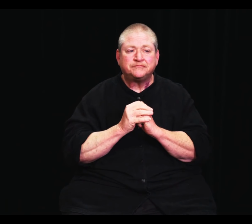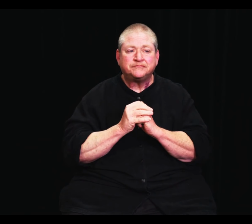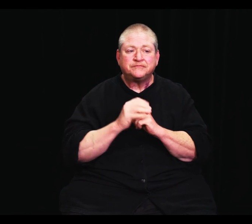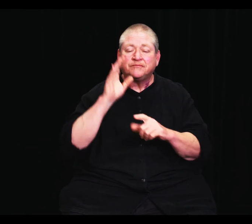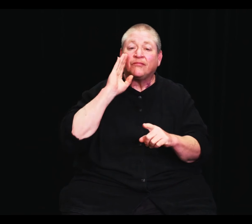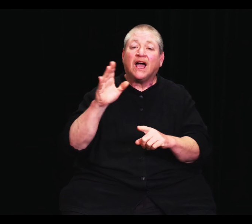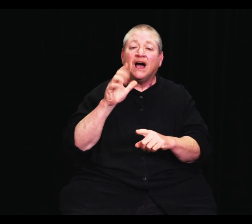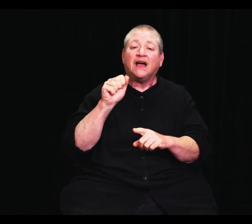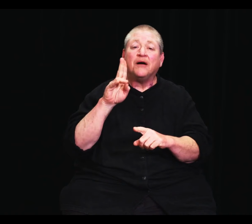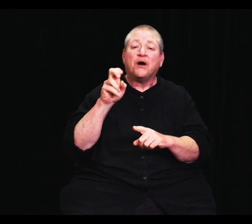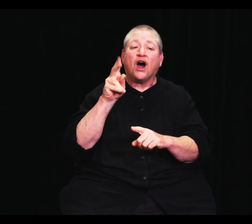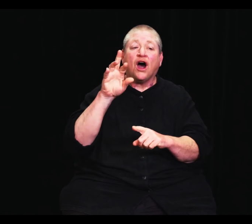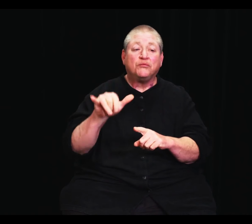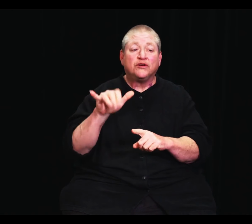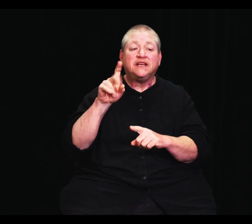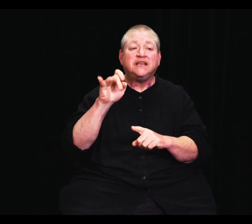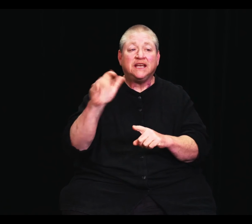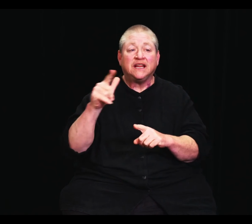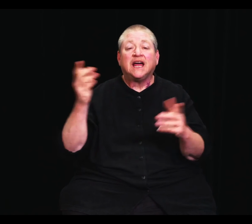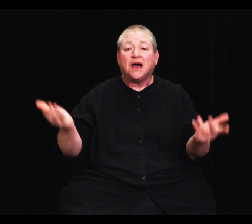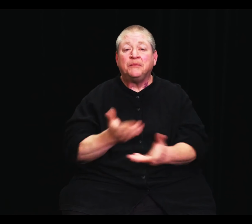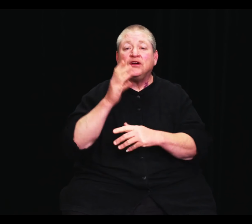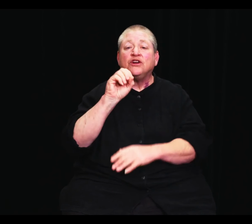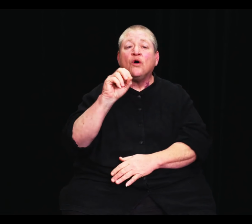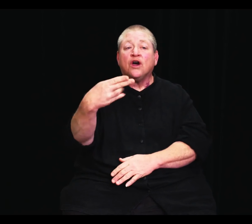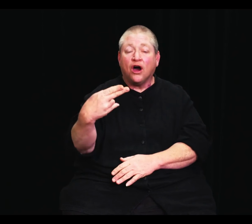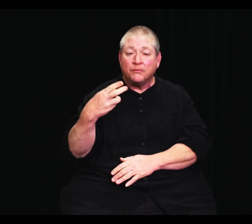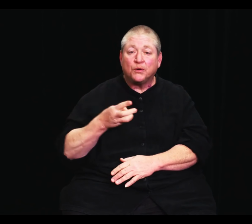This is probably the hardest time to pursue education and we did it, so . . .